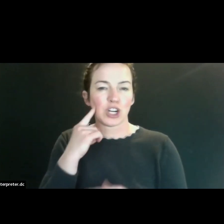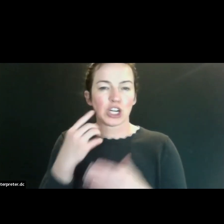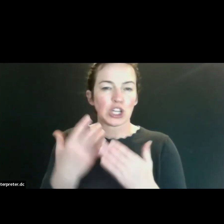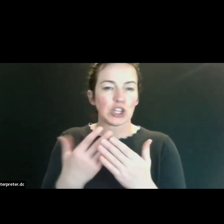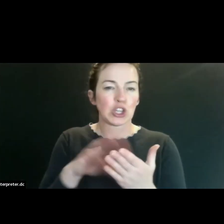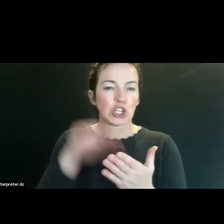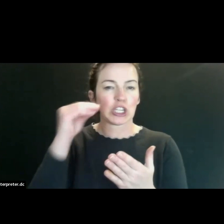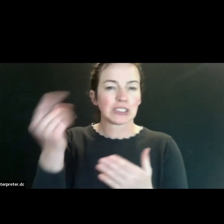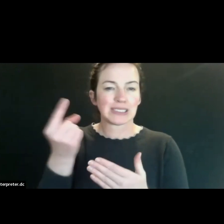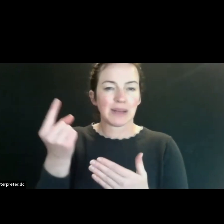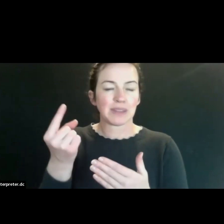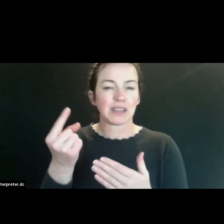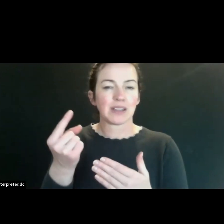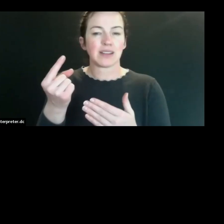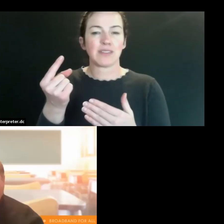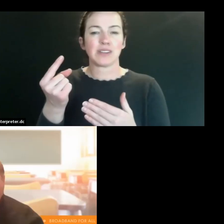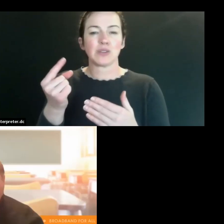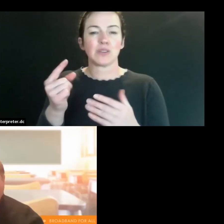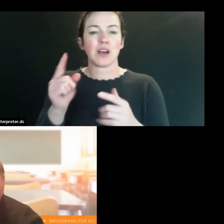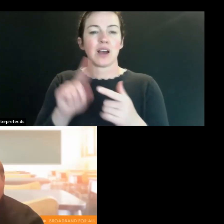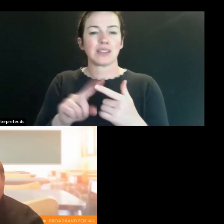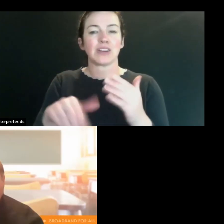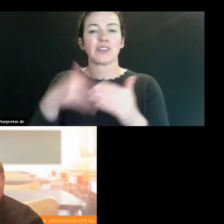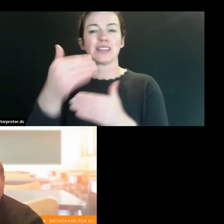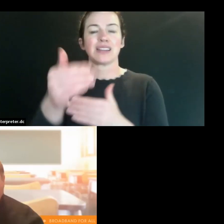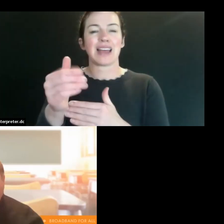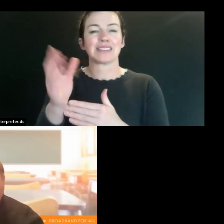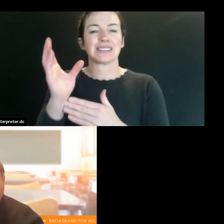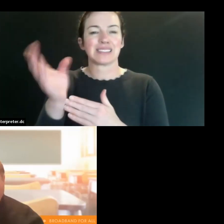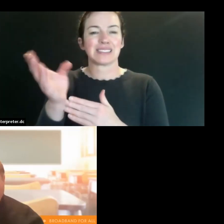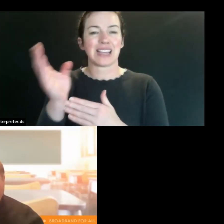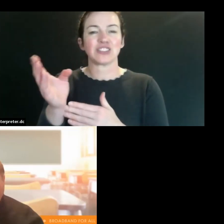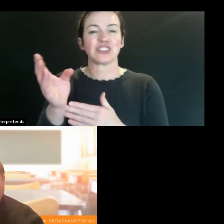we go to the next session where we're going to open it up to some community discussion.